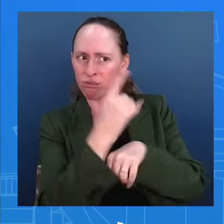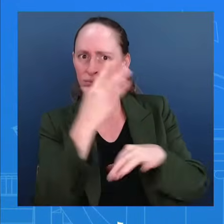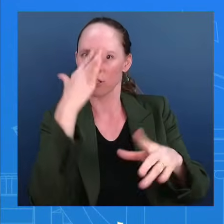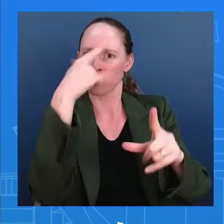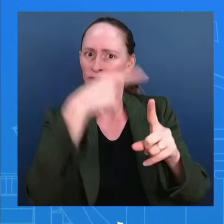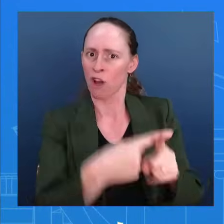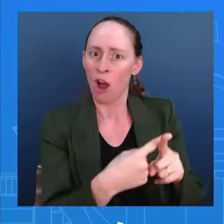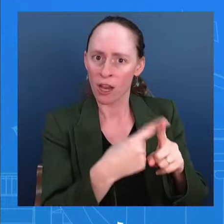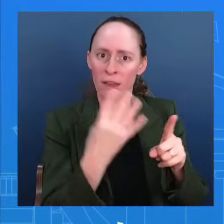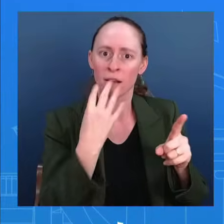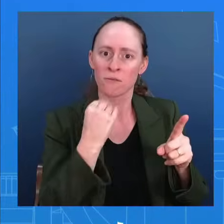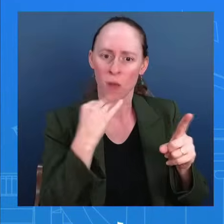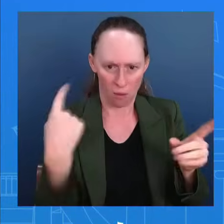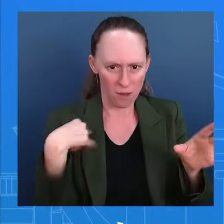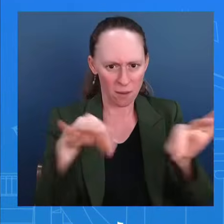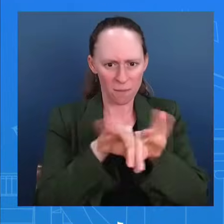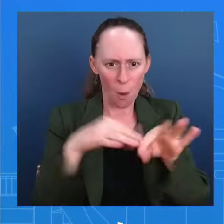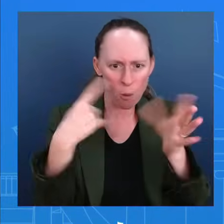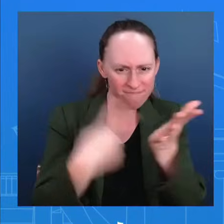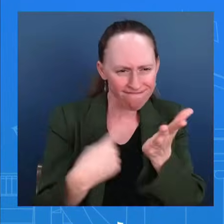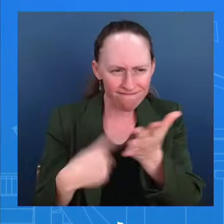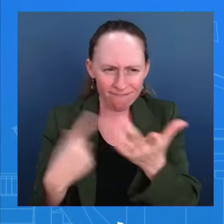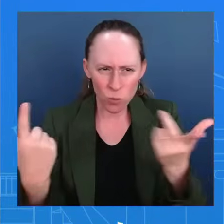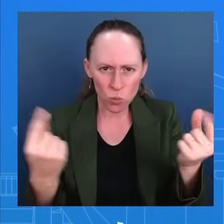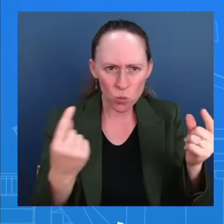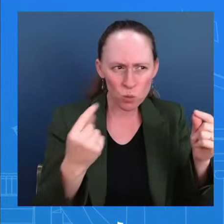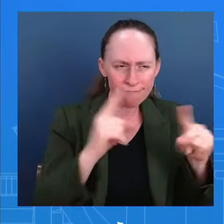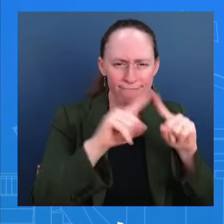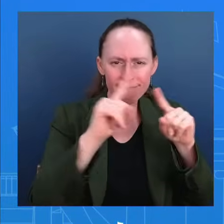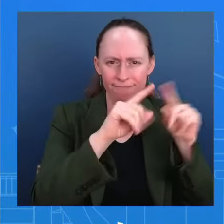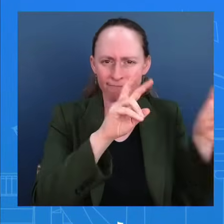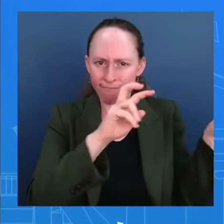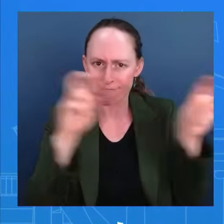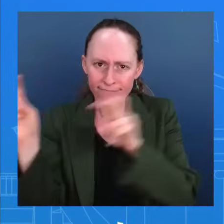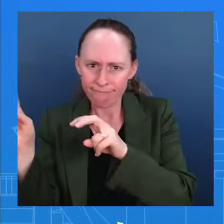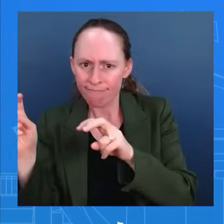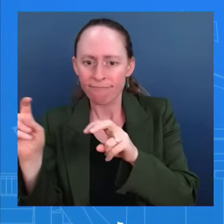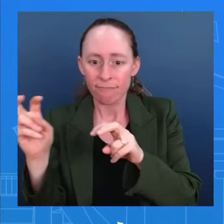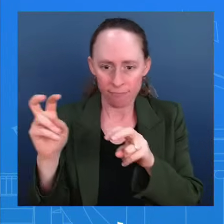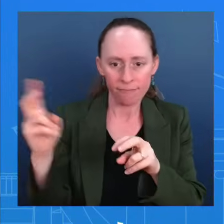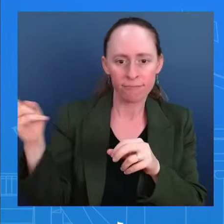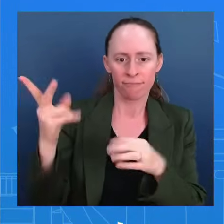that they wanted to discuss between the two leaders. I don't have anything else to -- to speak to or to say.